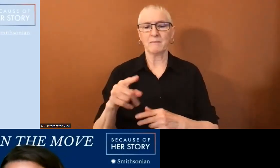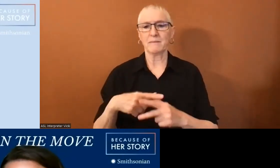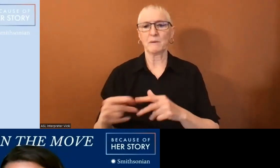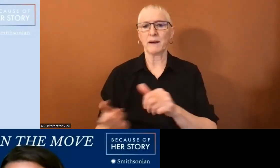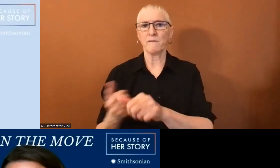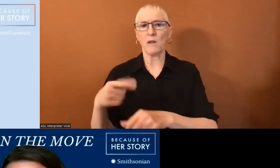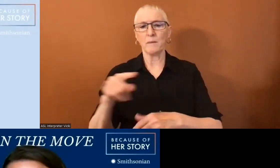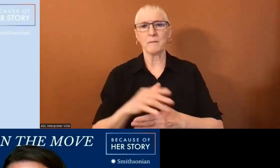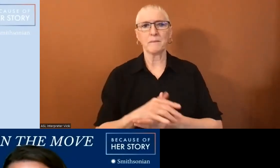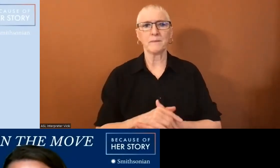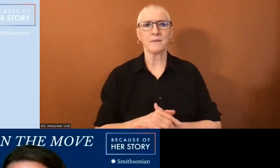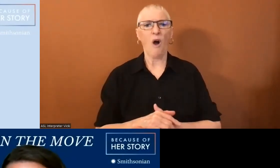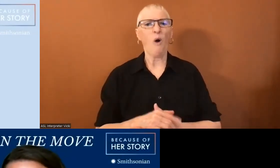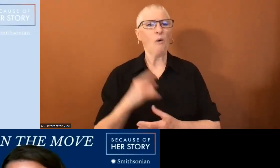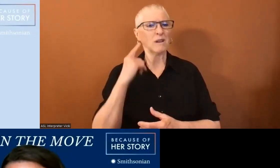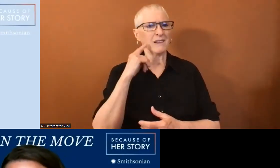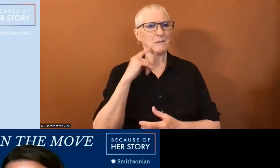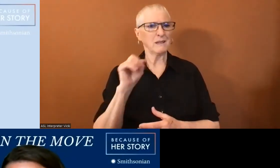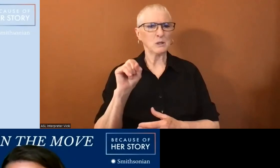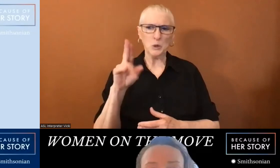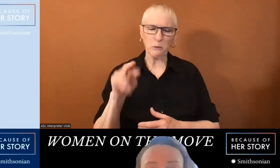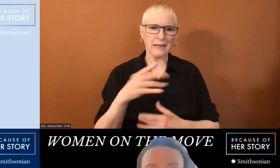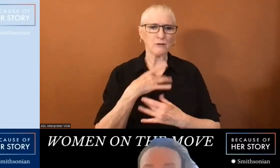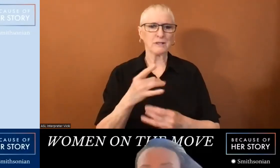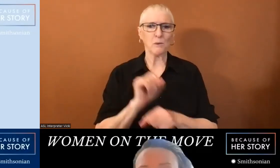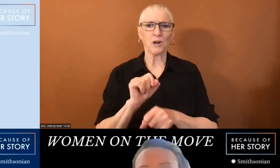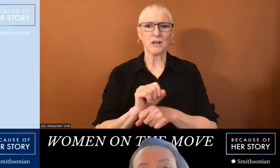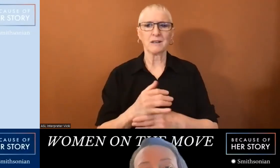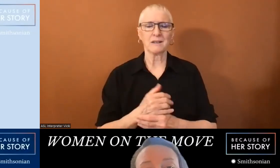Shelby: Yeah, that sounds like it will be super interesting work that you'll get to do in the future, hopefully.